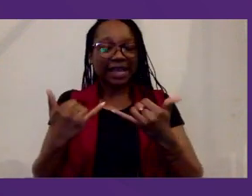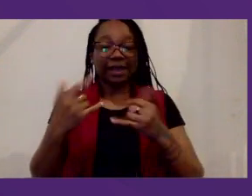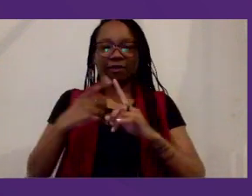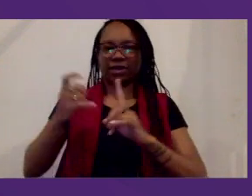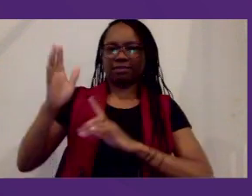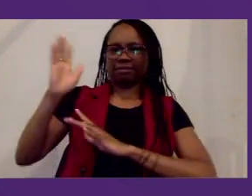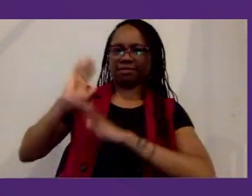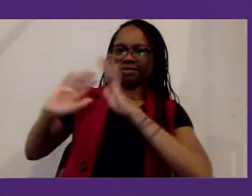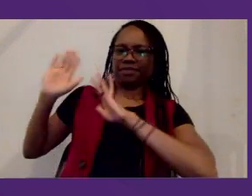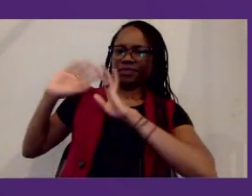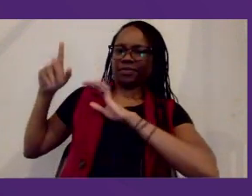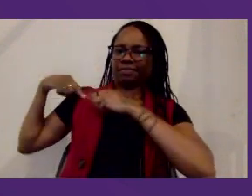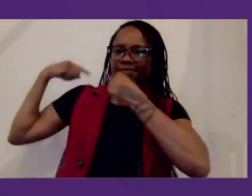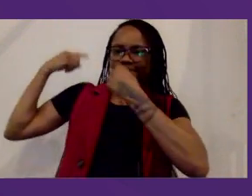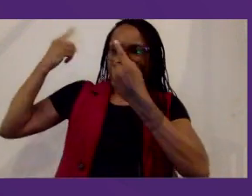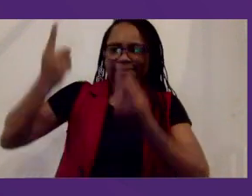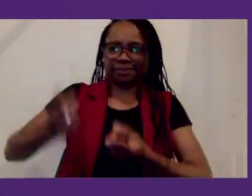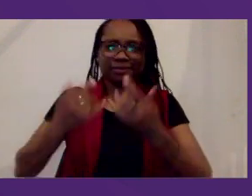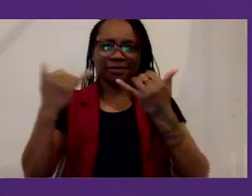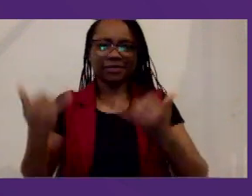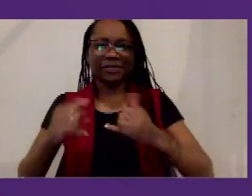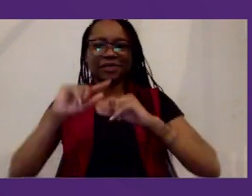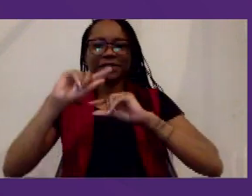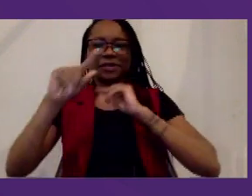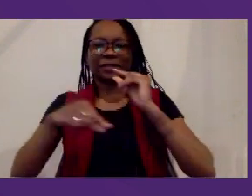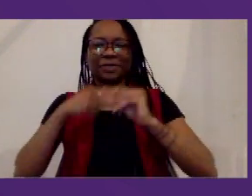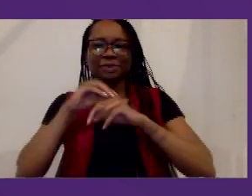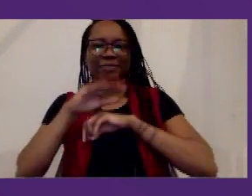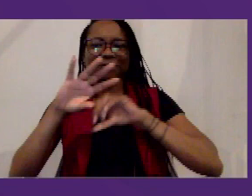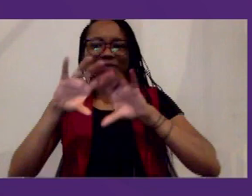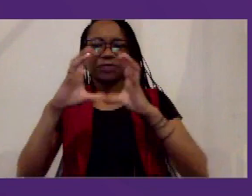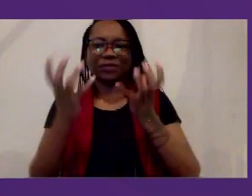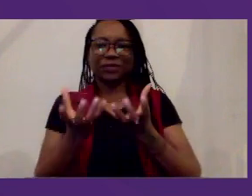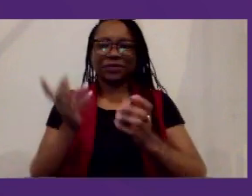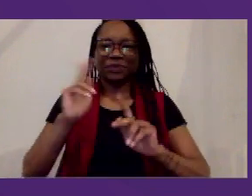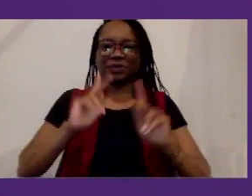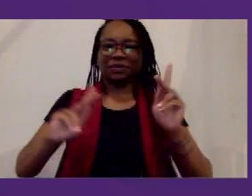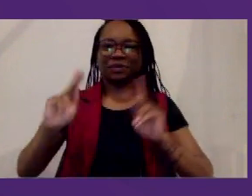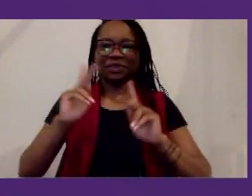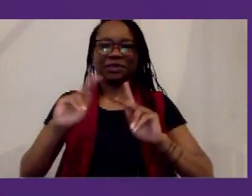people have been on the move. Whether it's for work, love or adventure,